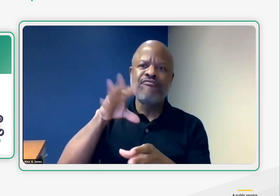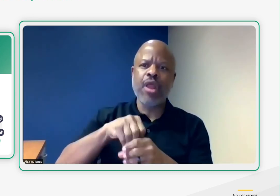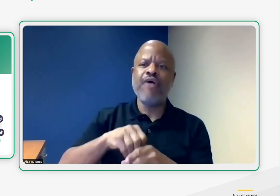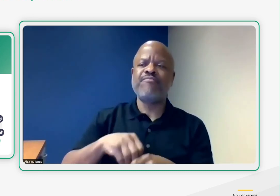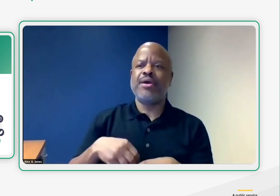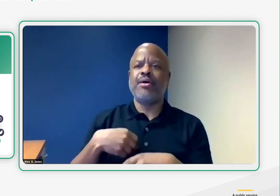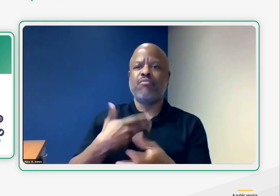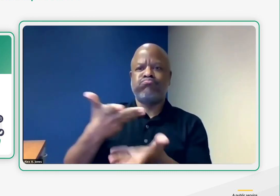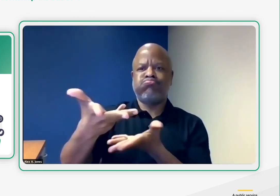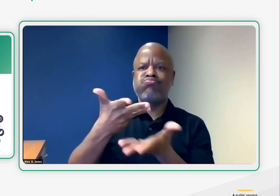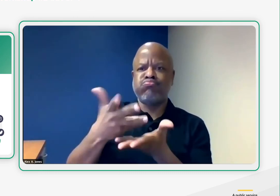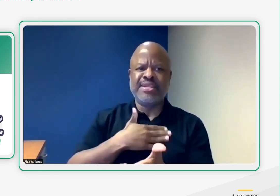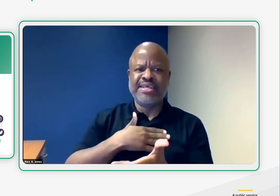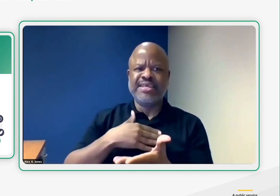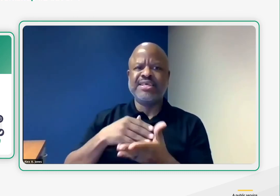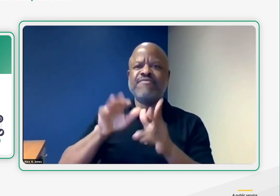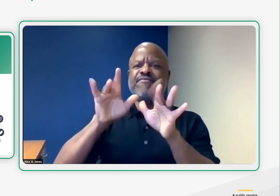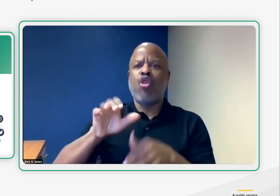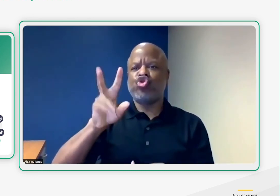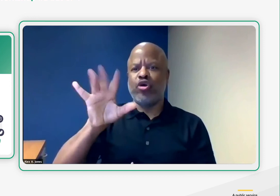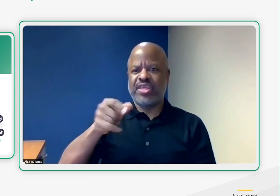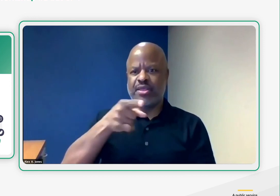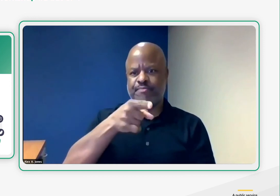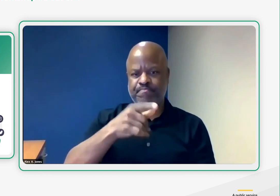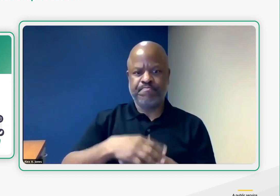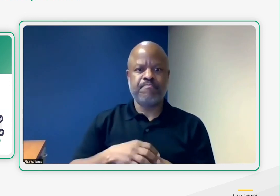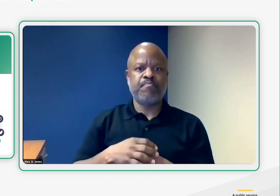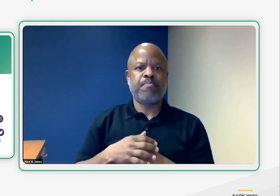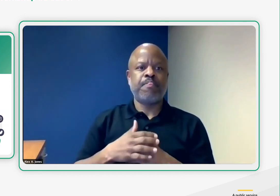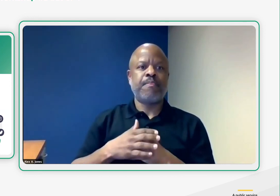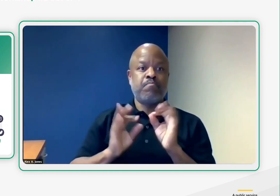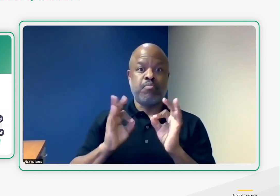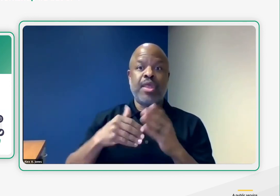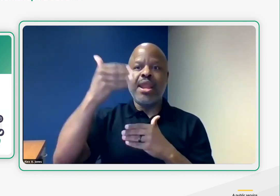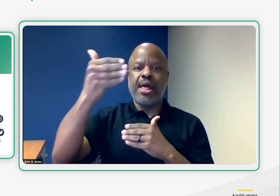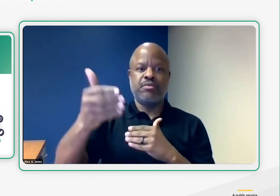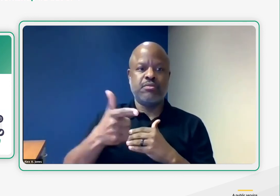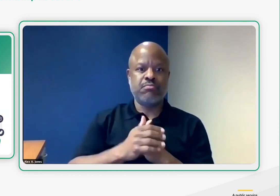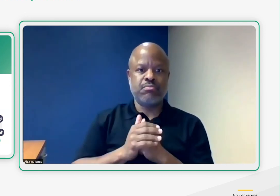We want you involved in this process. All right? So that's how we're going to get that going, with this survey here.